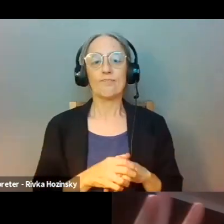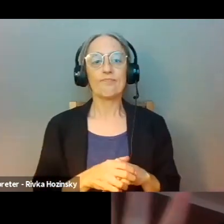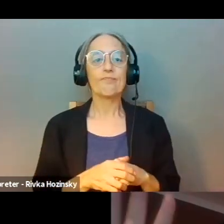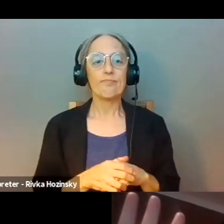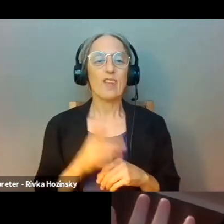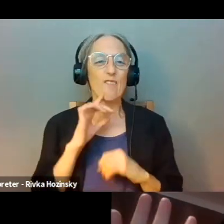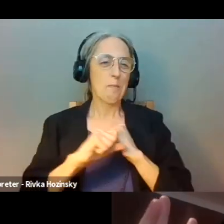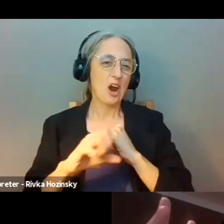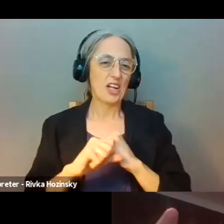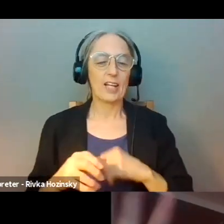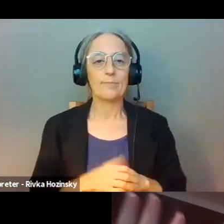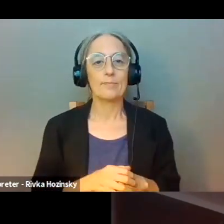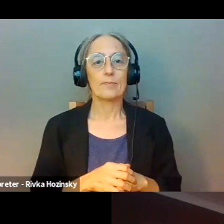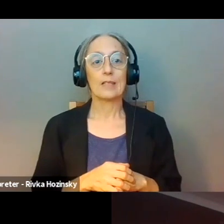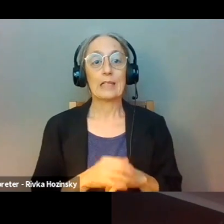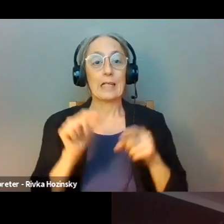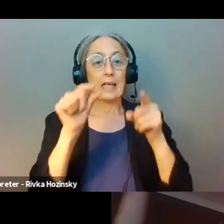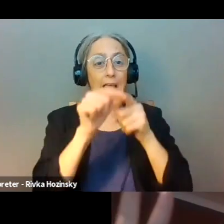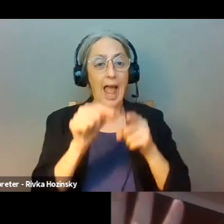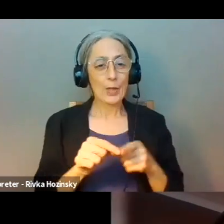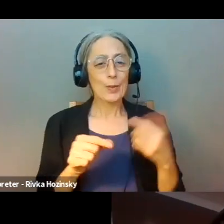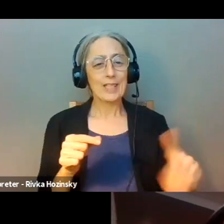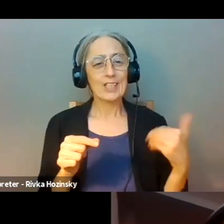Language is- language is ever changing.